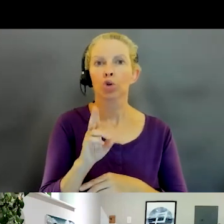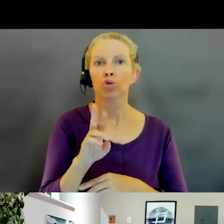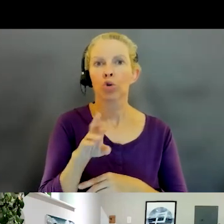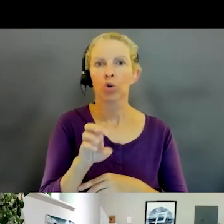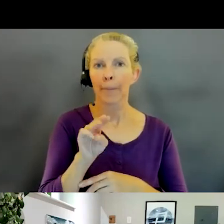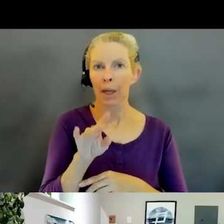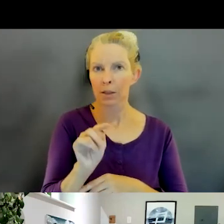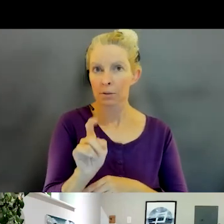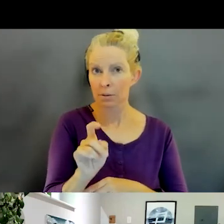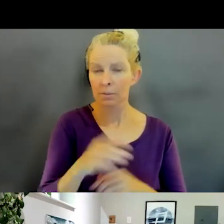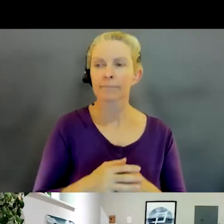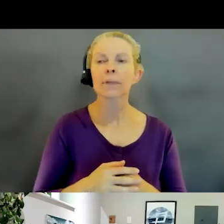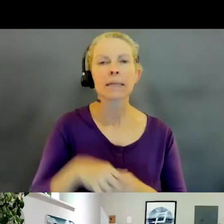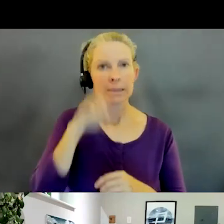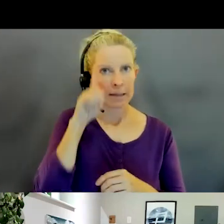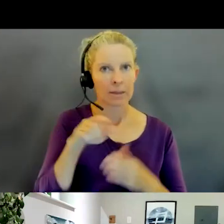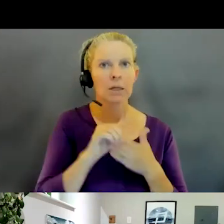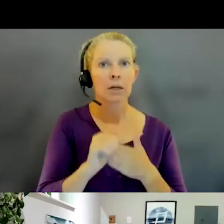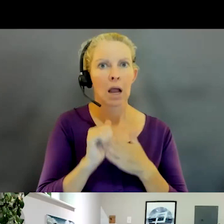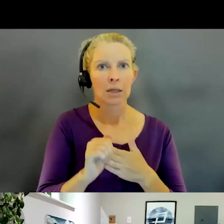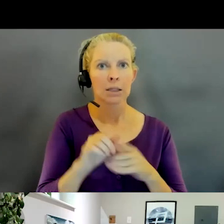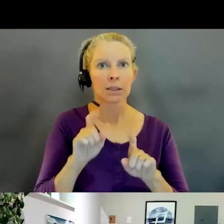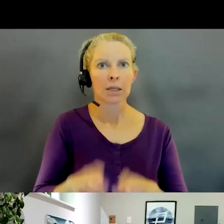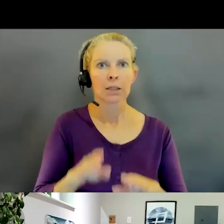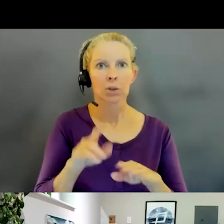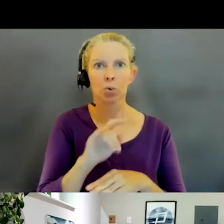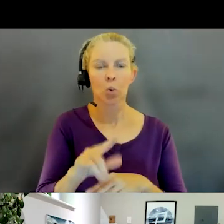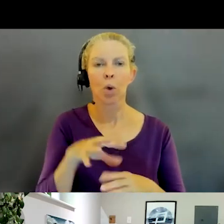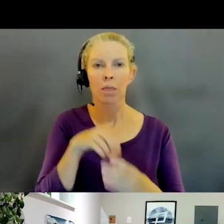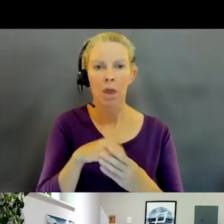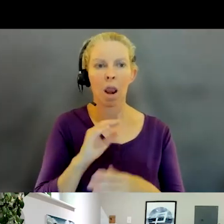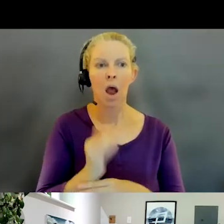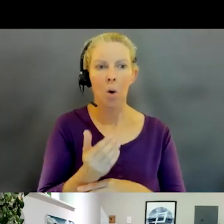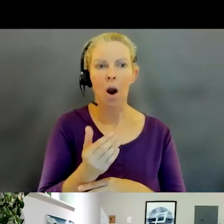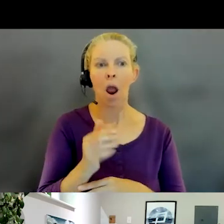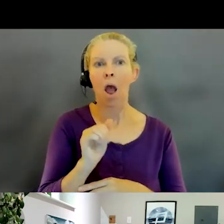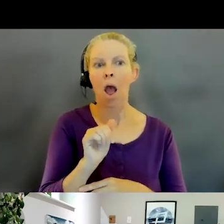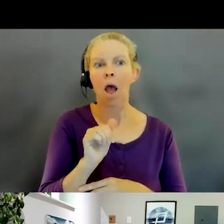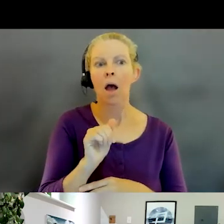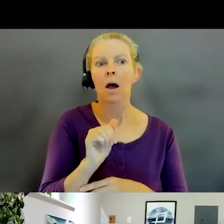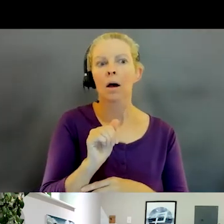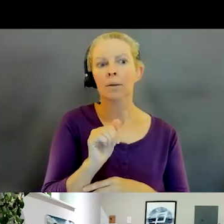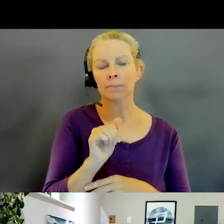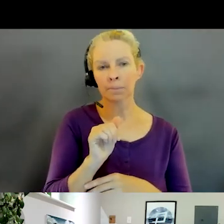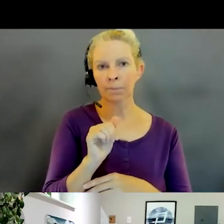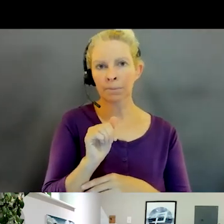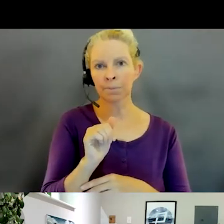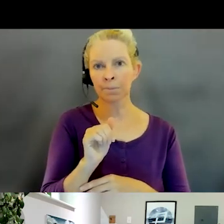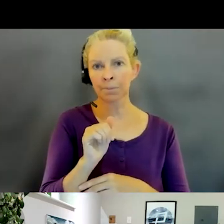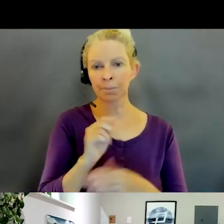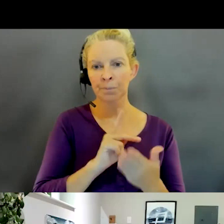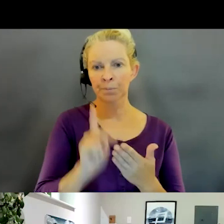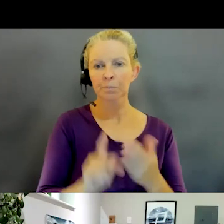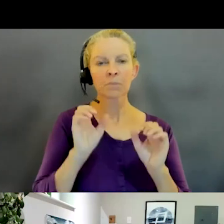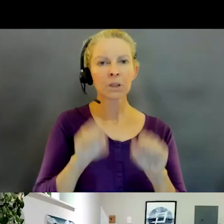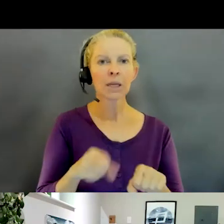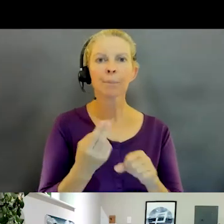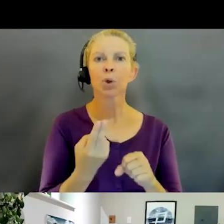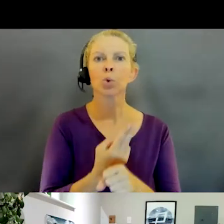tool that is inside our Axe DevTools can be used by anyone that downloads Axe DevTools.